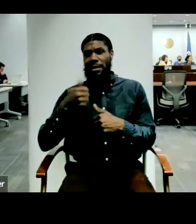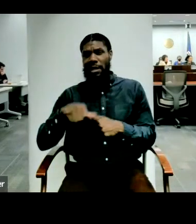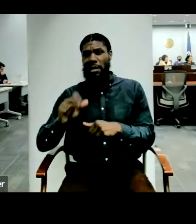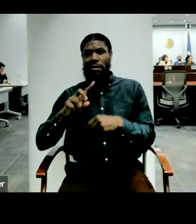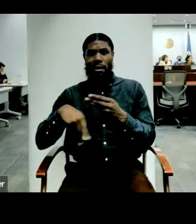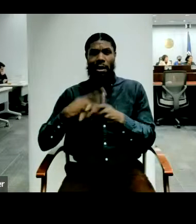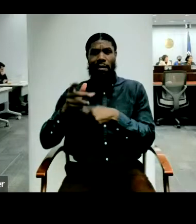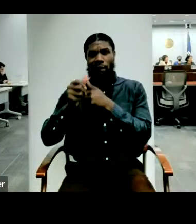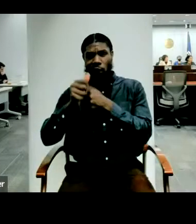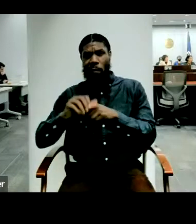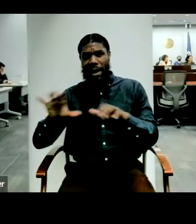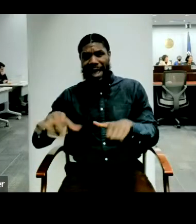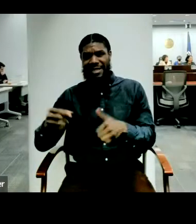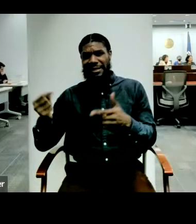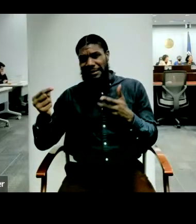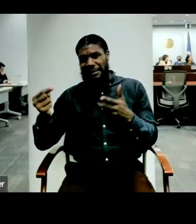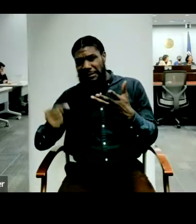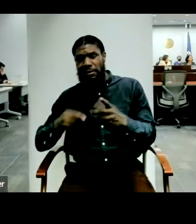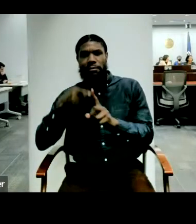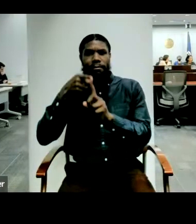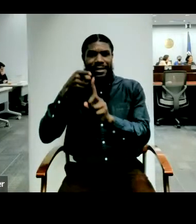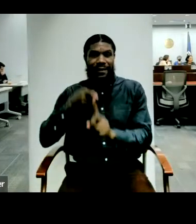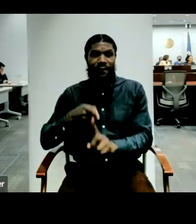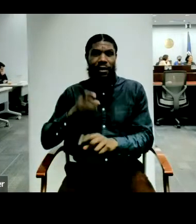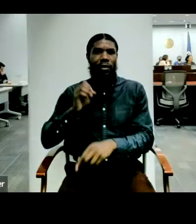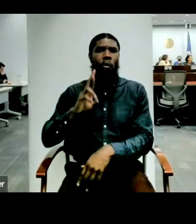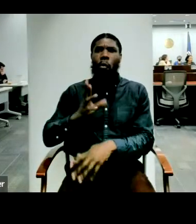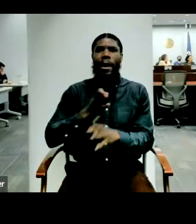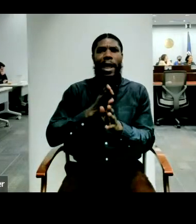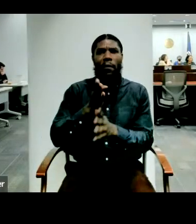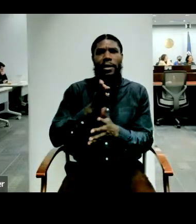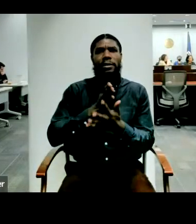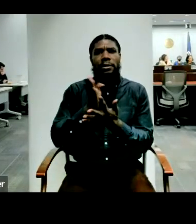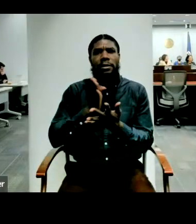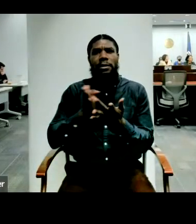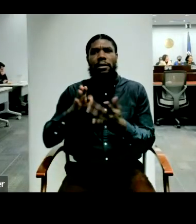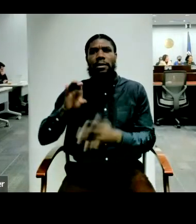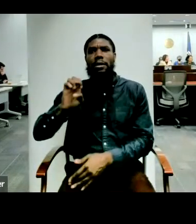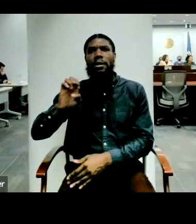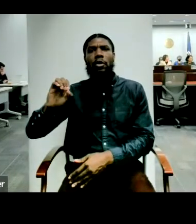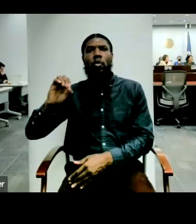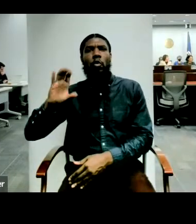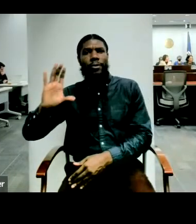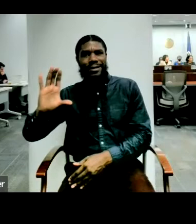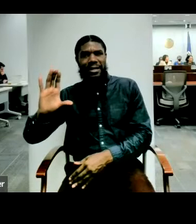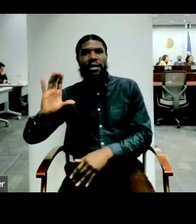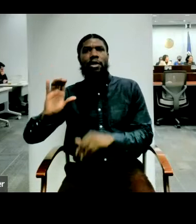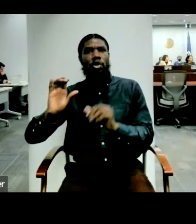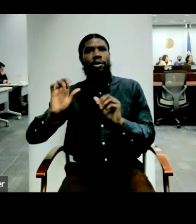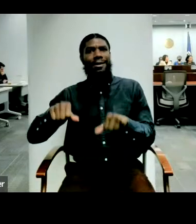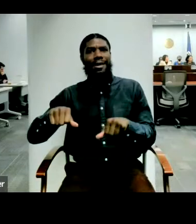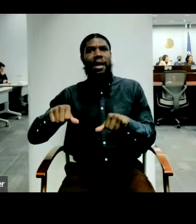actions in particular um or areas where the EEOC is best situated to look at it